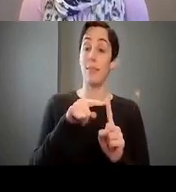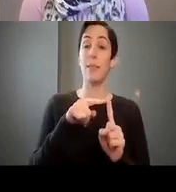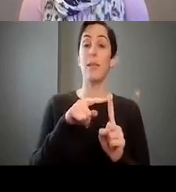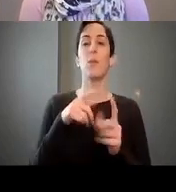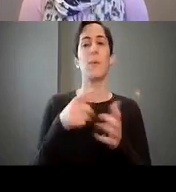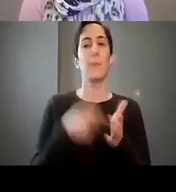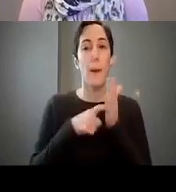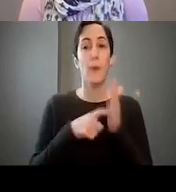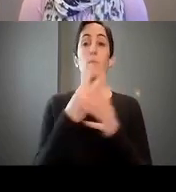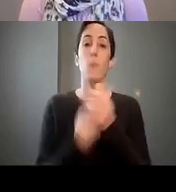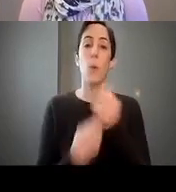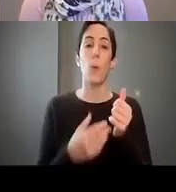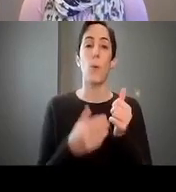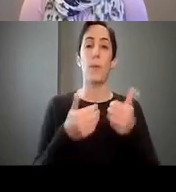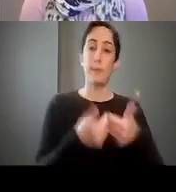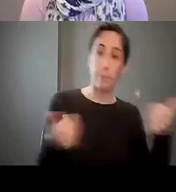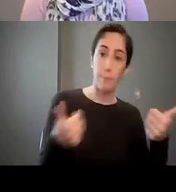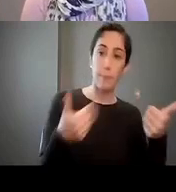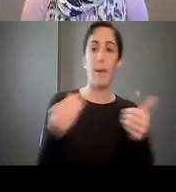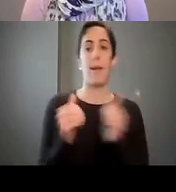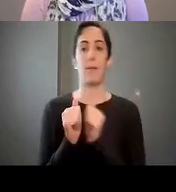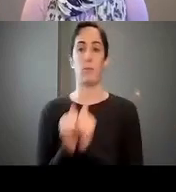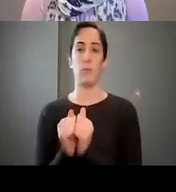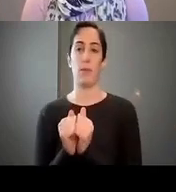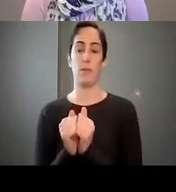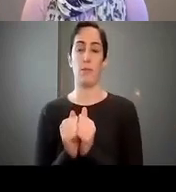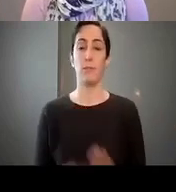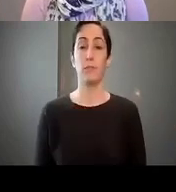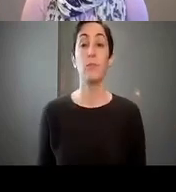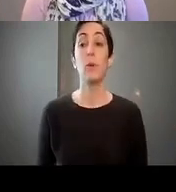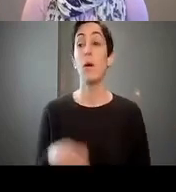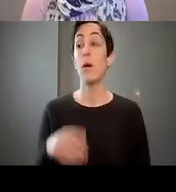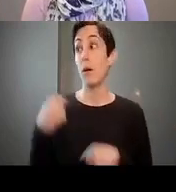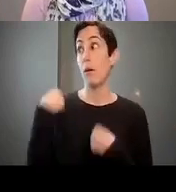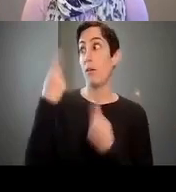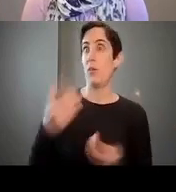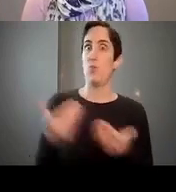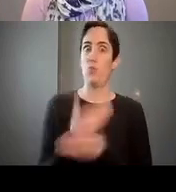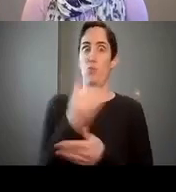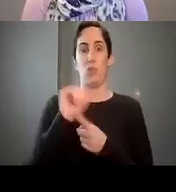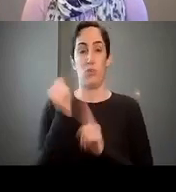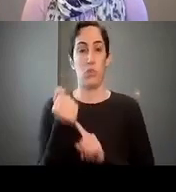you may be thinking to yourselves by separateness and togetherness. So some of week three or four of all of this if I you may be thinking to yourselves by really loved my family. If I really loved week three or four of all of this if I